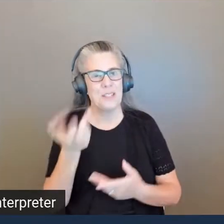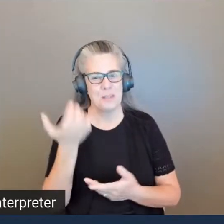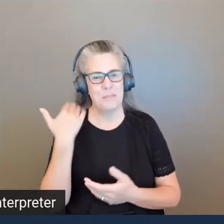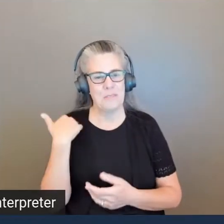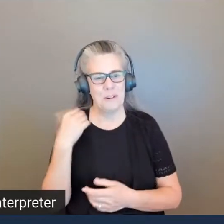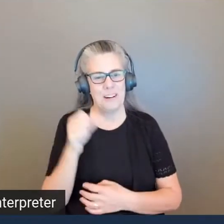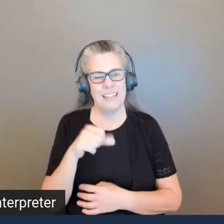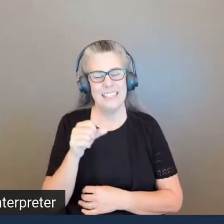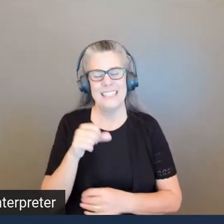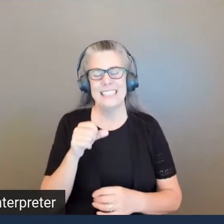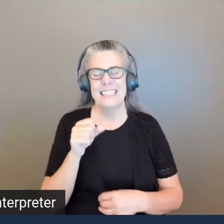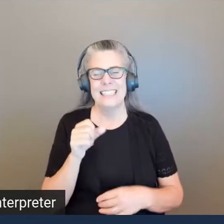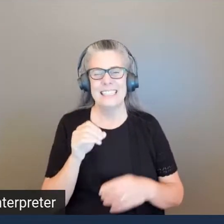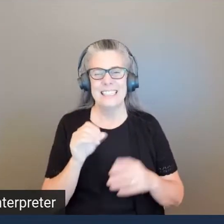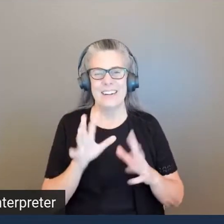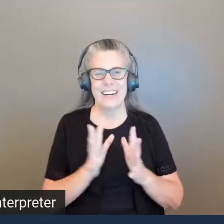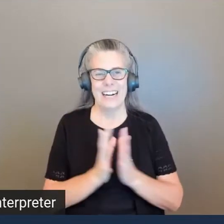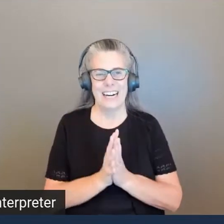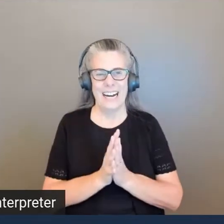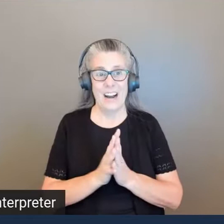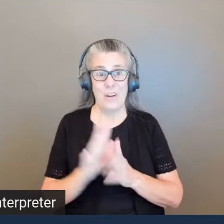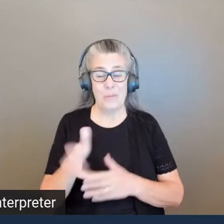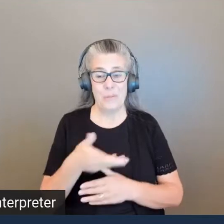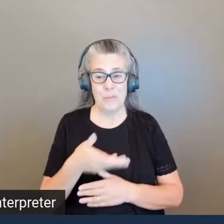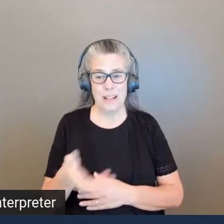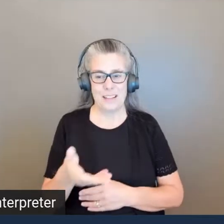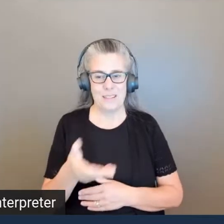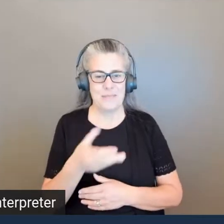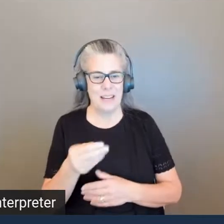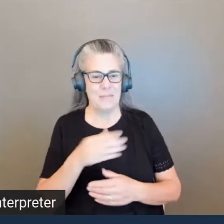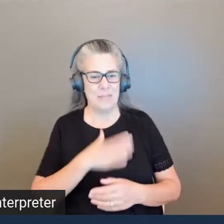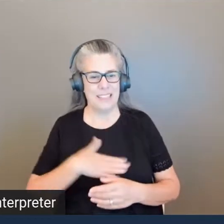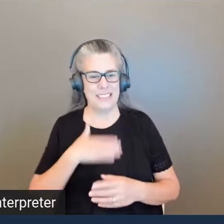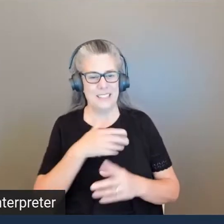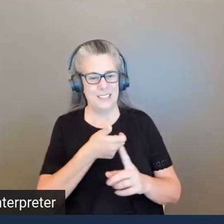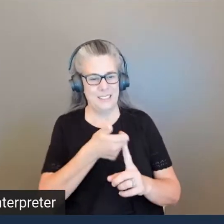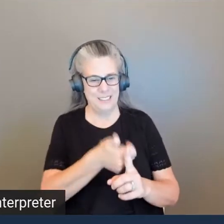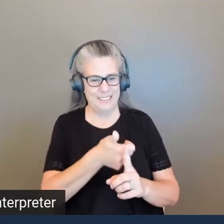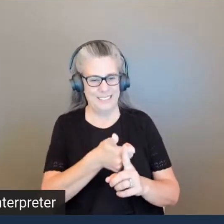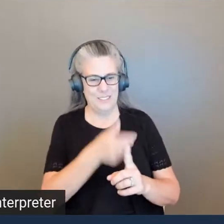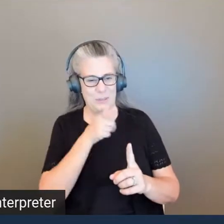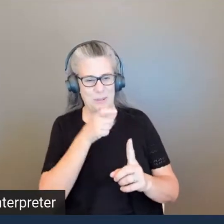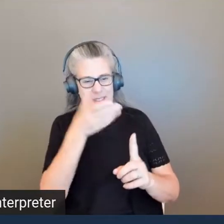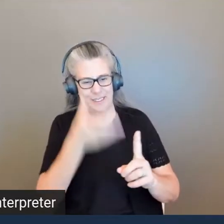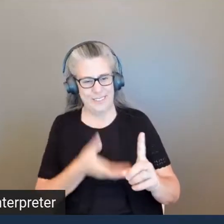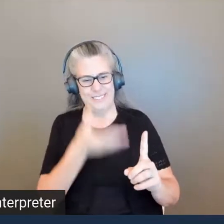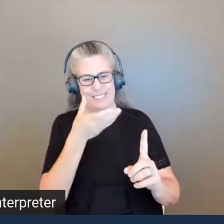So welcome and please introduce yourself. Tarun, who are you? - Thanks. Where do you come from, and what do you do?